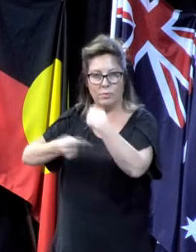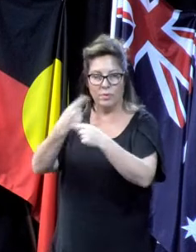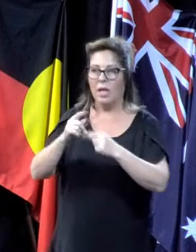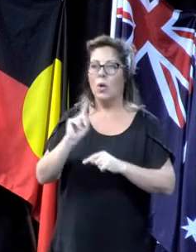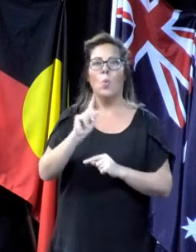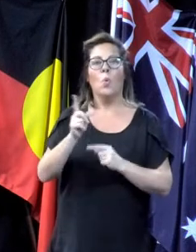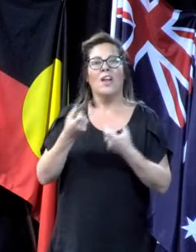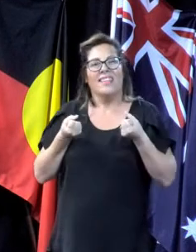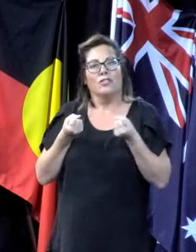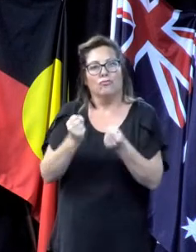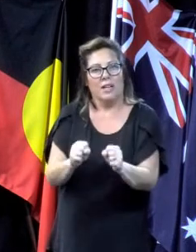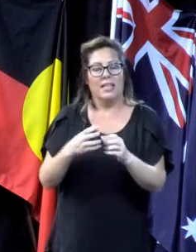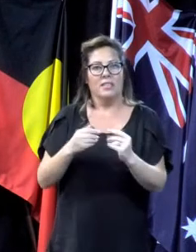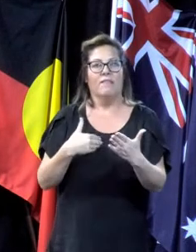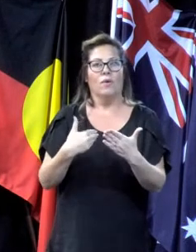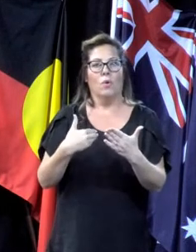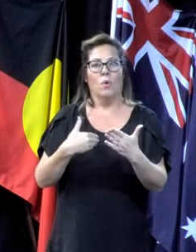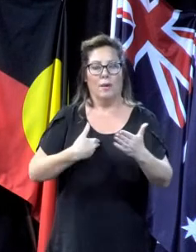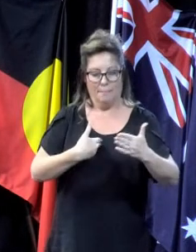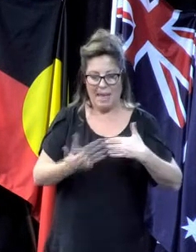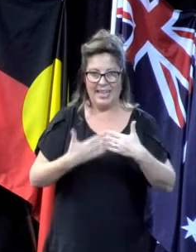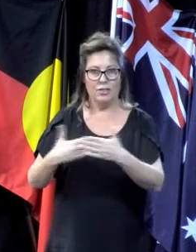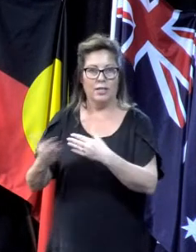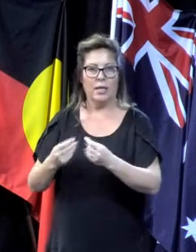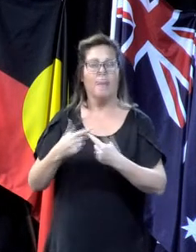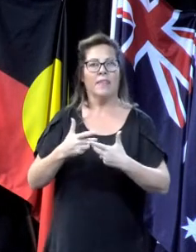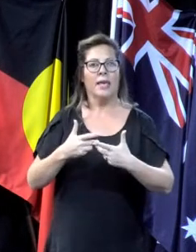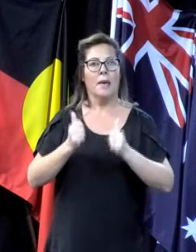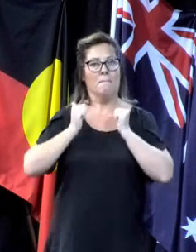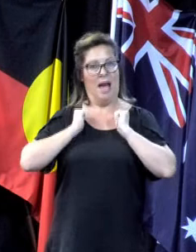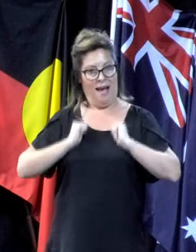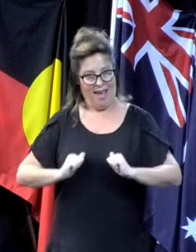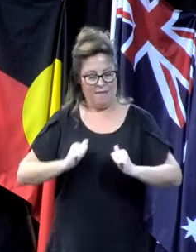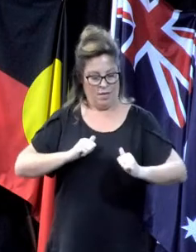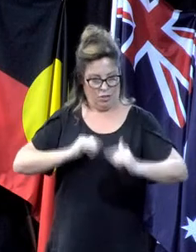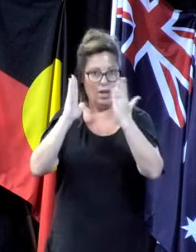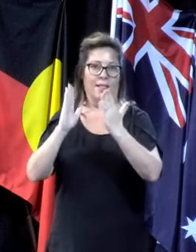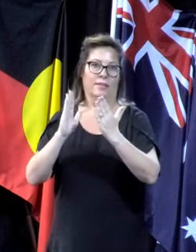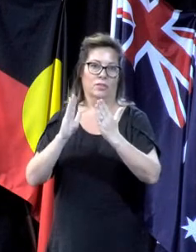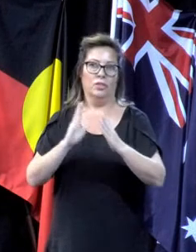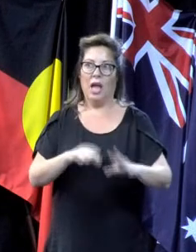for dealing with that. And does that have - does that change what happens overall